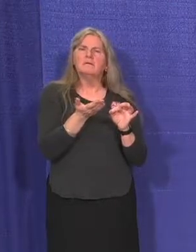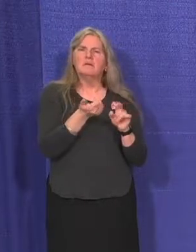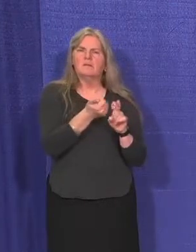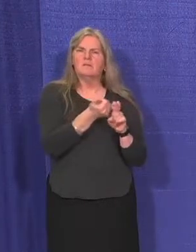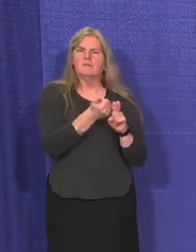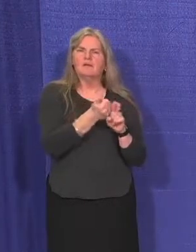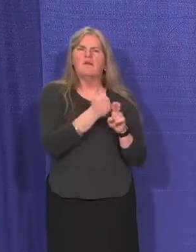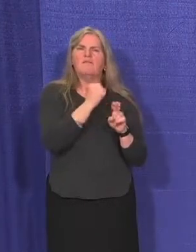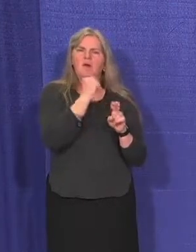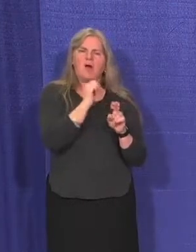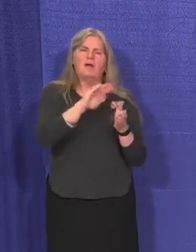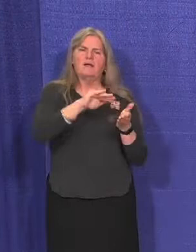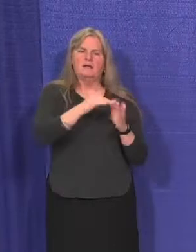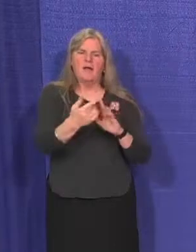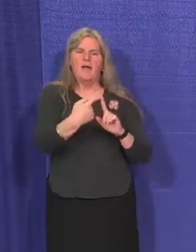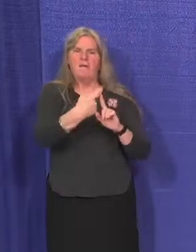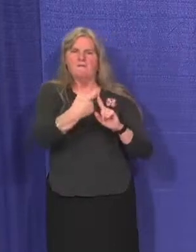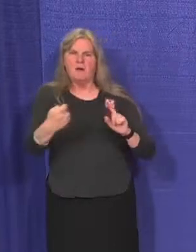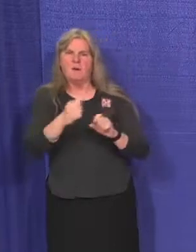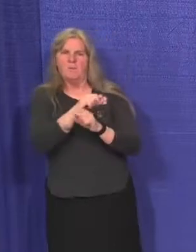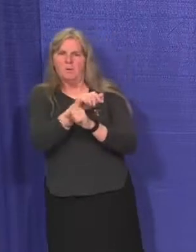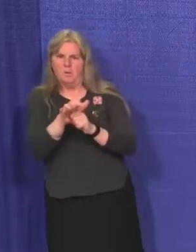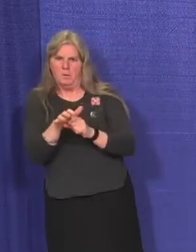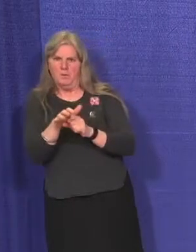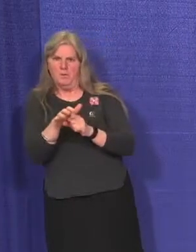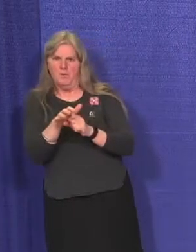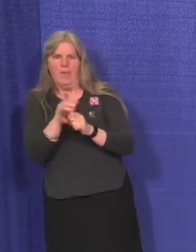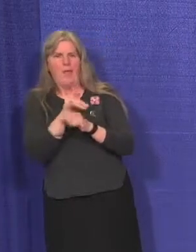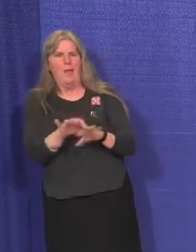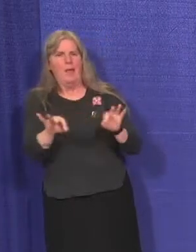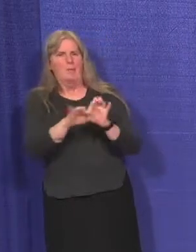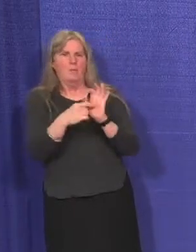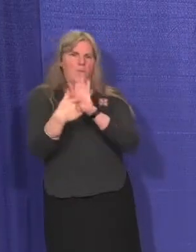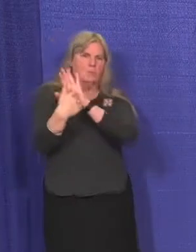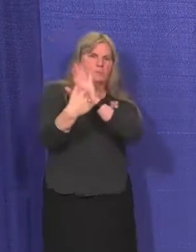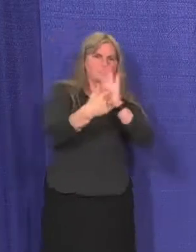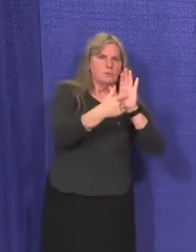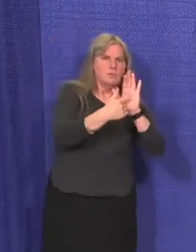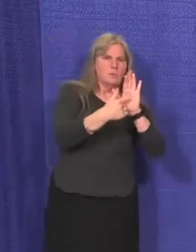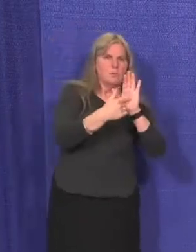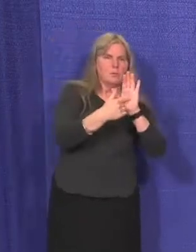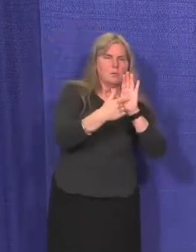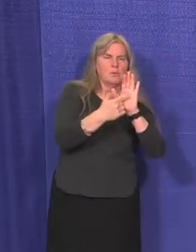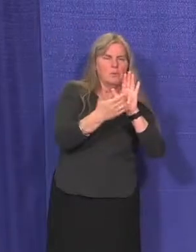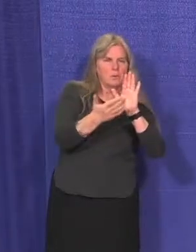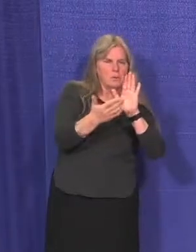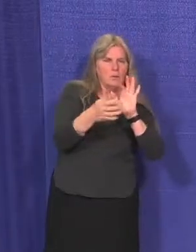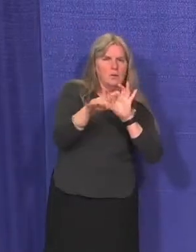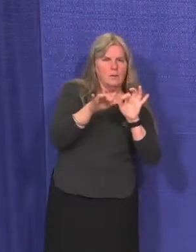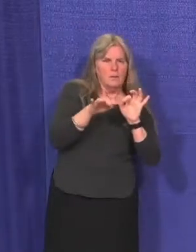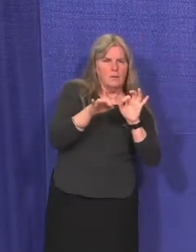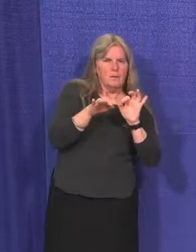individual counted as a case and unfortunately as a death but put in the right amount of